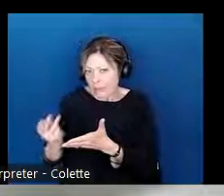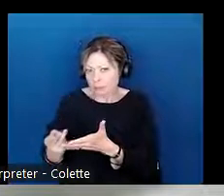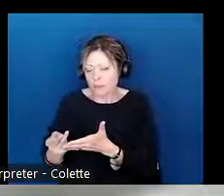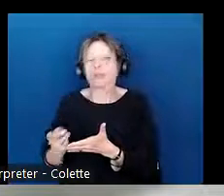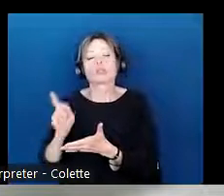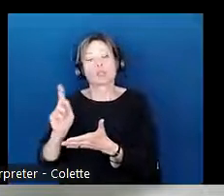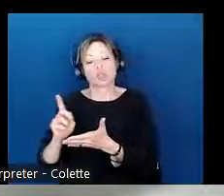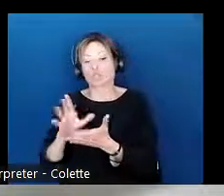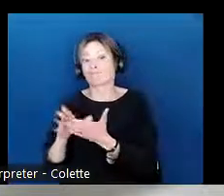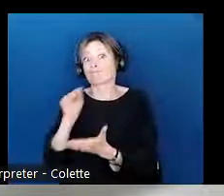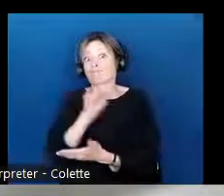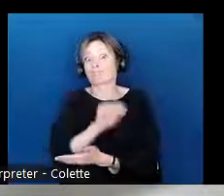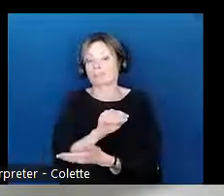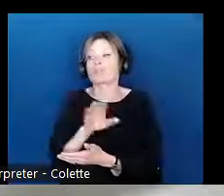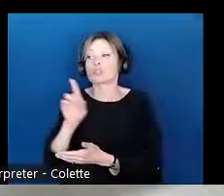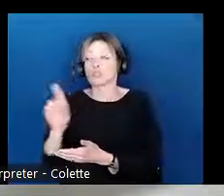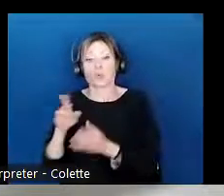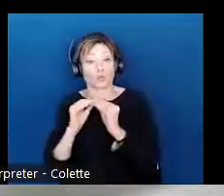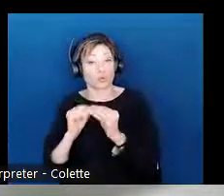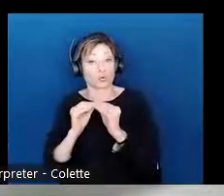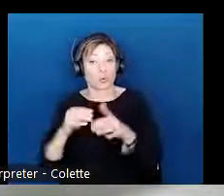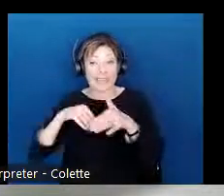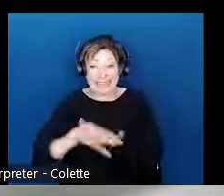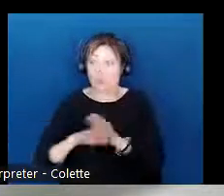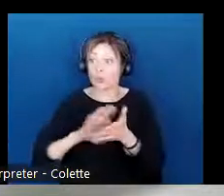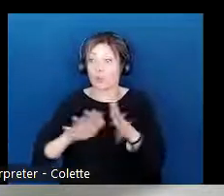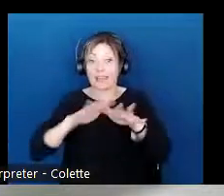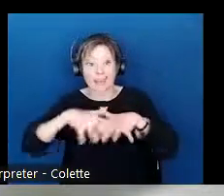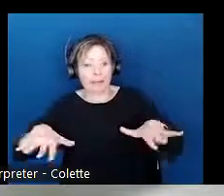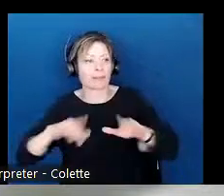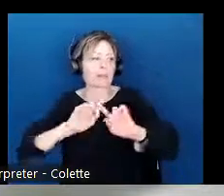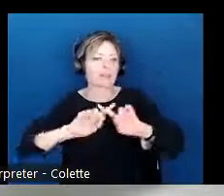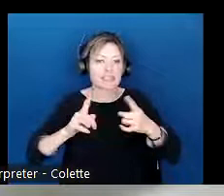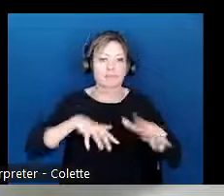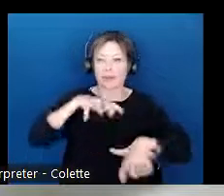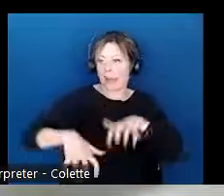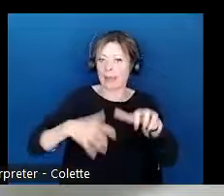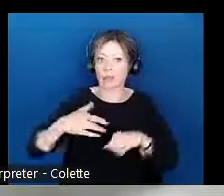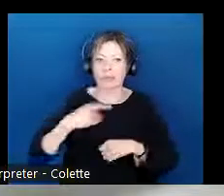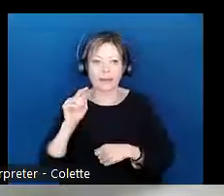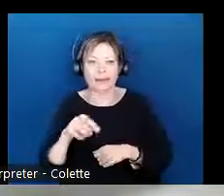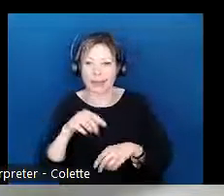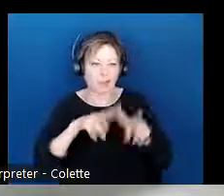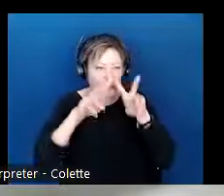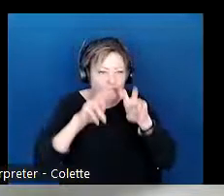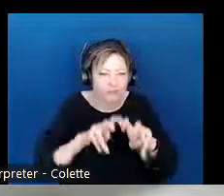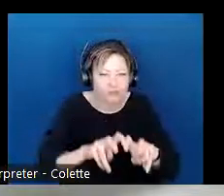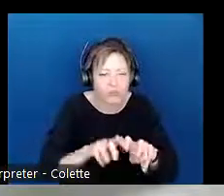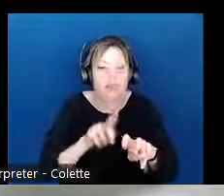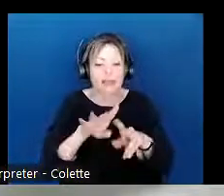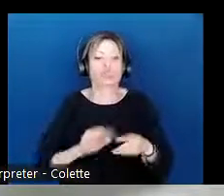species that live on the Heath and did a um a ceramic relief of each of them wrapping them